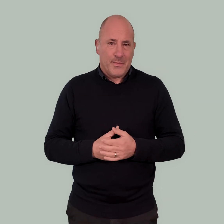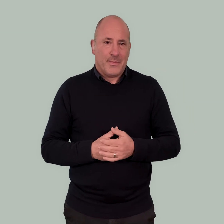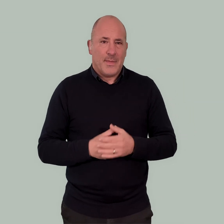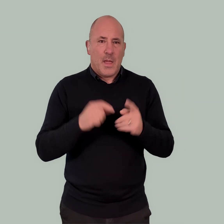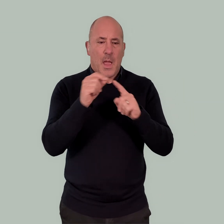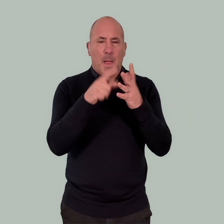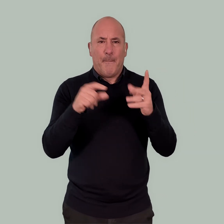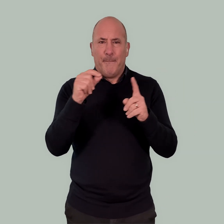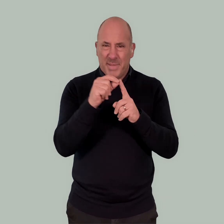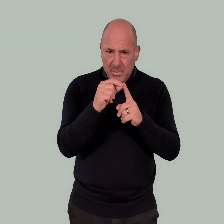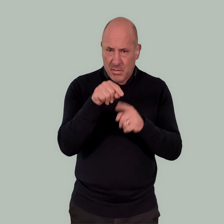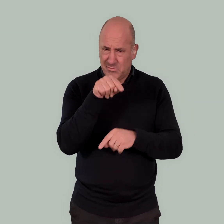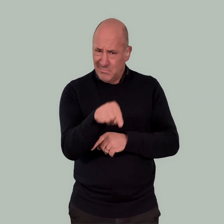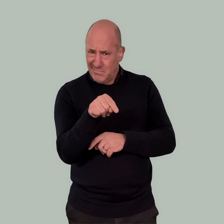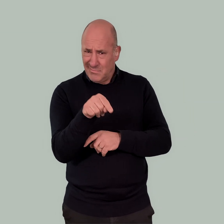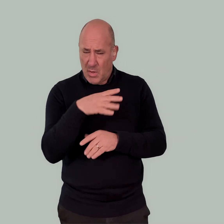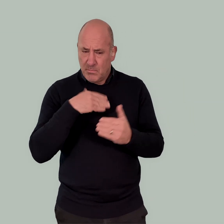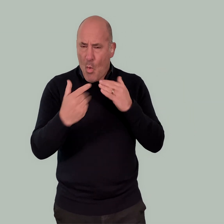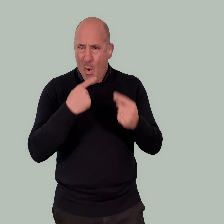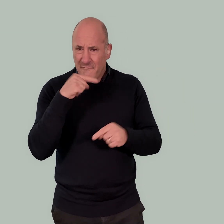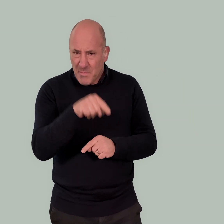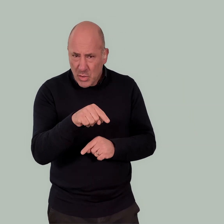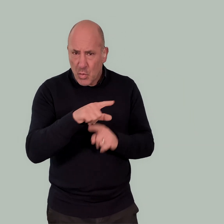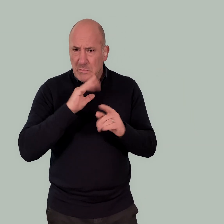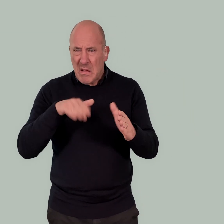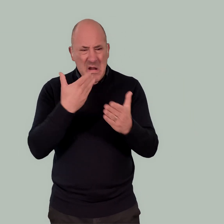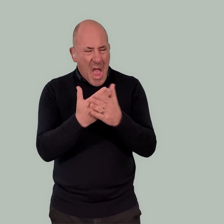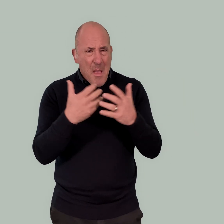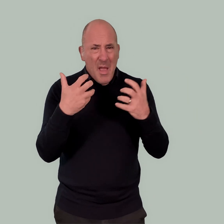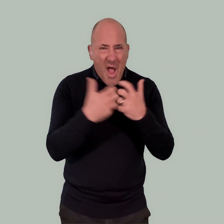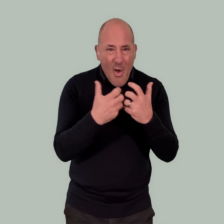Further information about PIP, and how to claim,